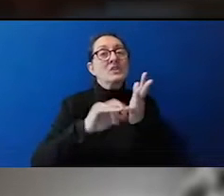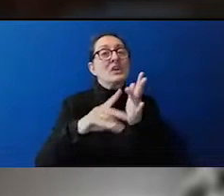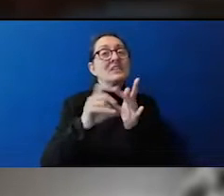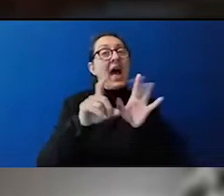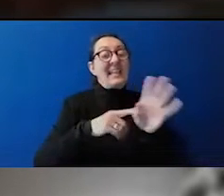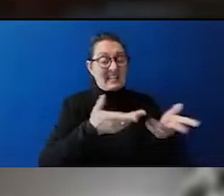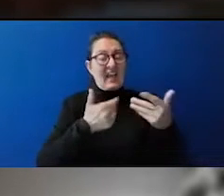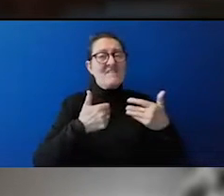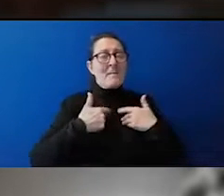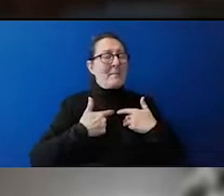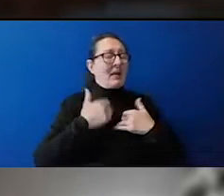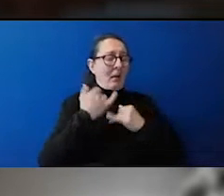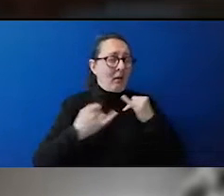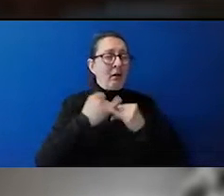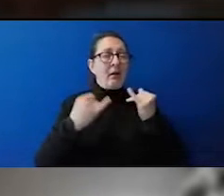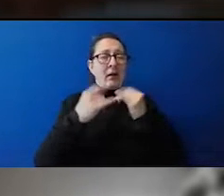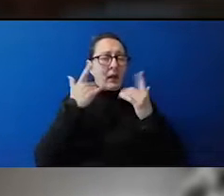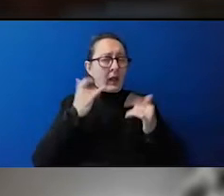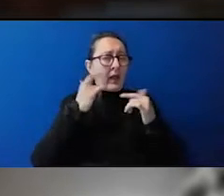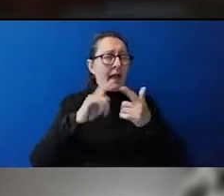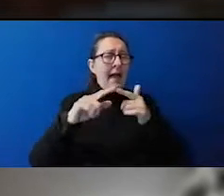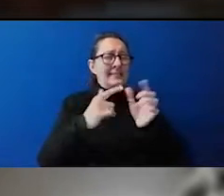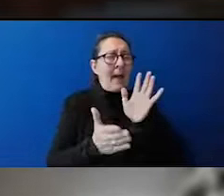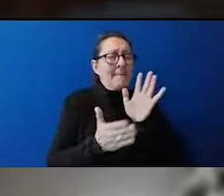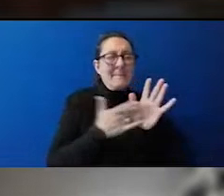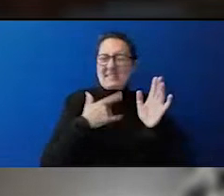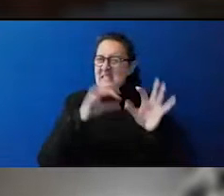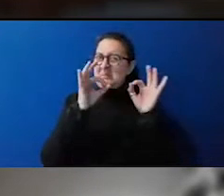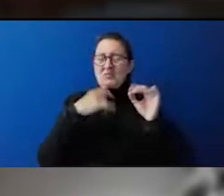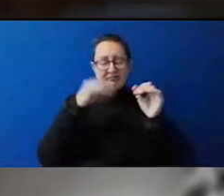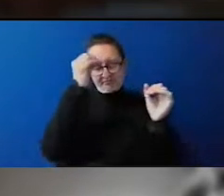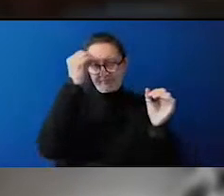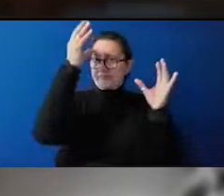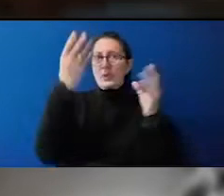that I've got a special um area of learning and family law and if I was in private practice I'd